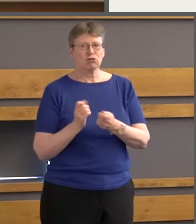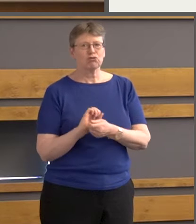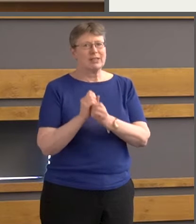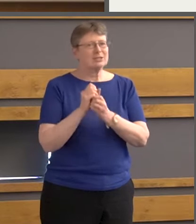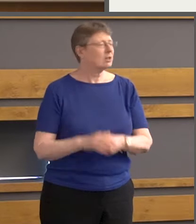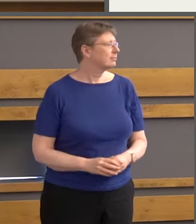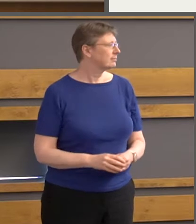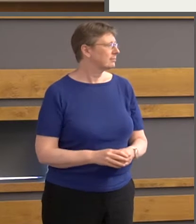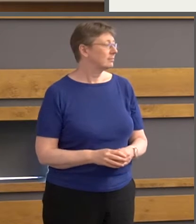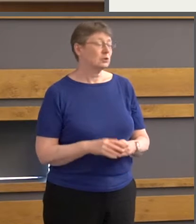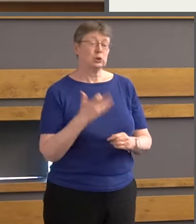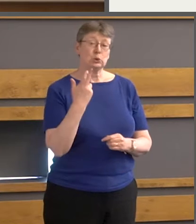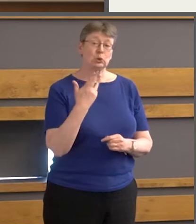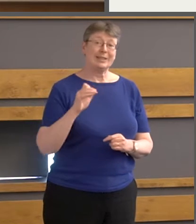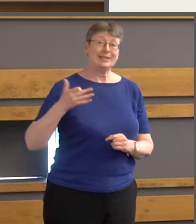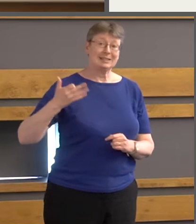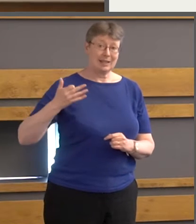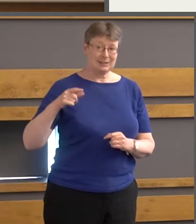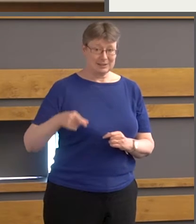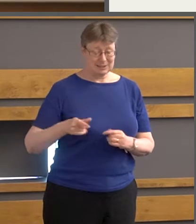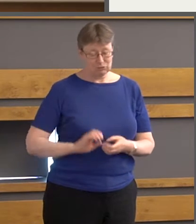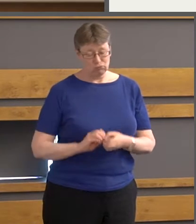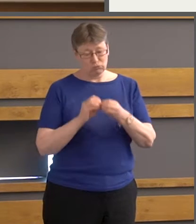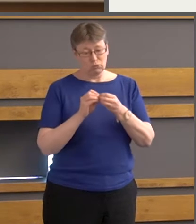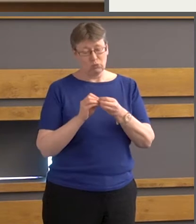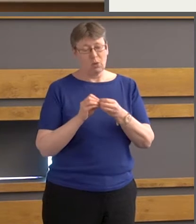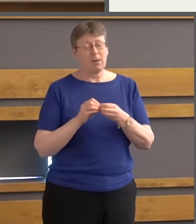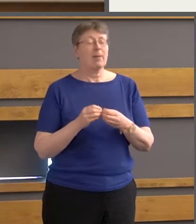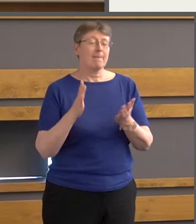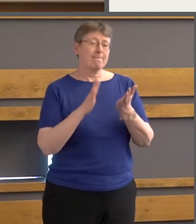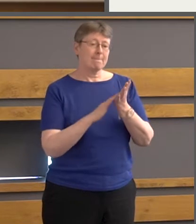In 2019 she co-founded Mother Tongue with collaborator Jessica Carden,